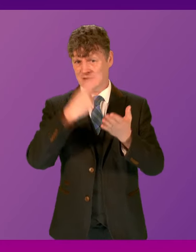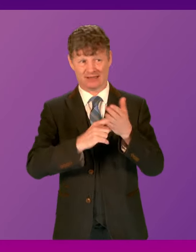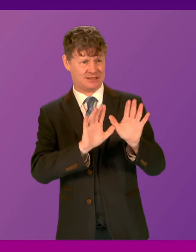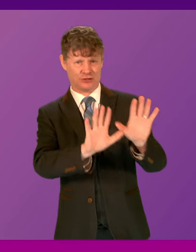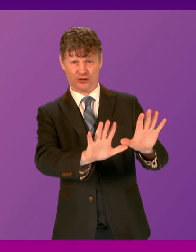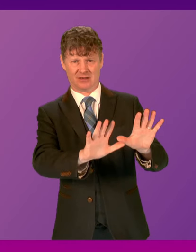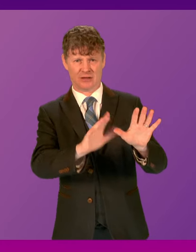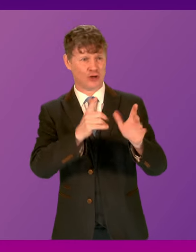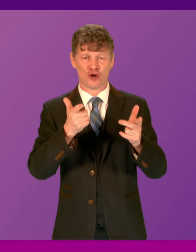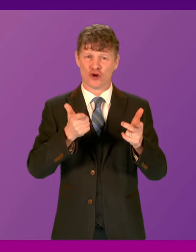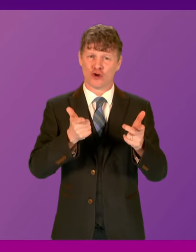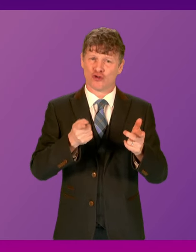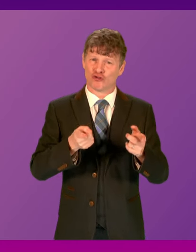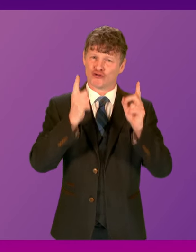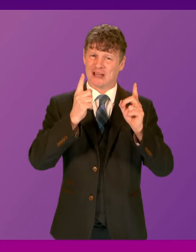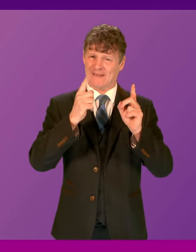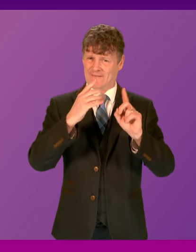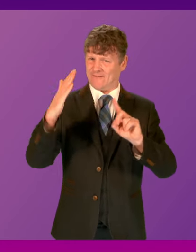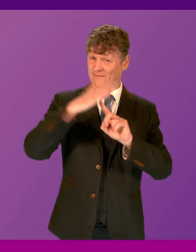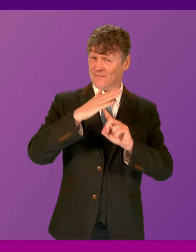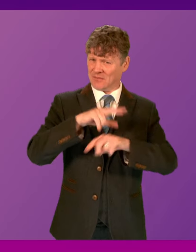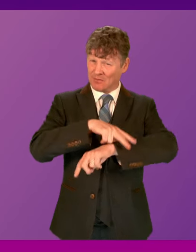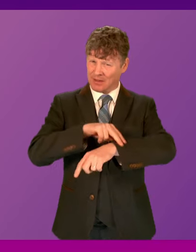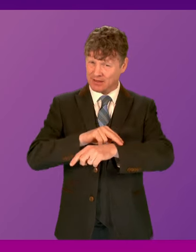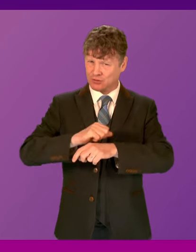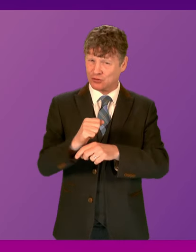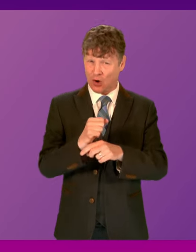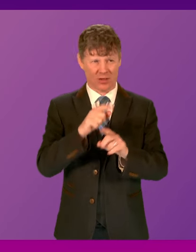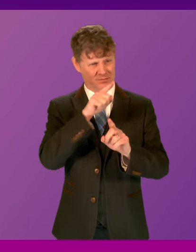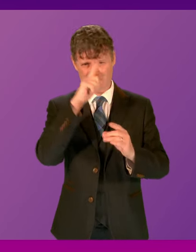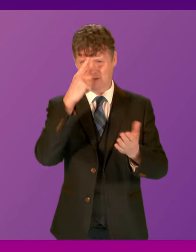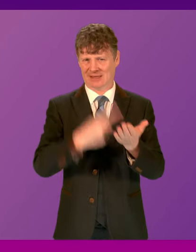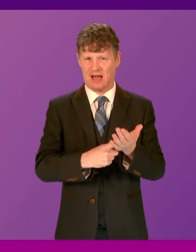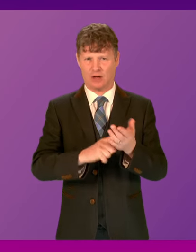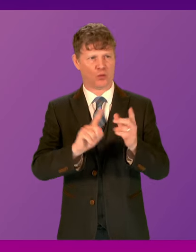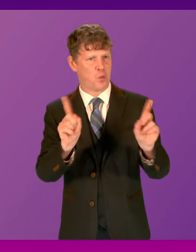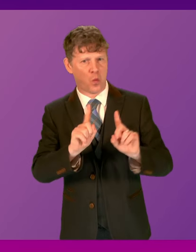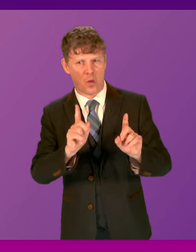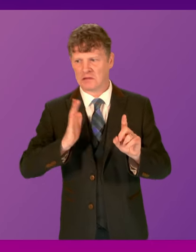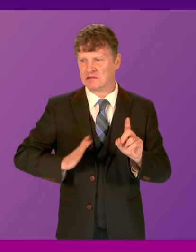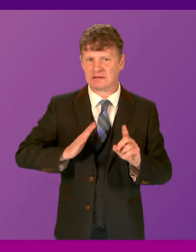chief constable to determine what training is appropriate. Just this week, Police